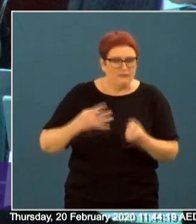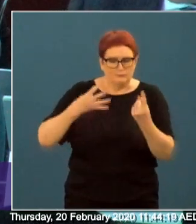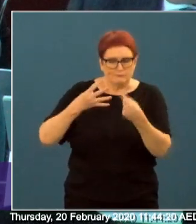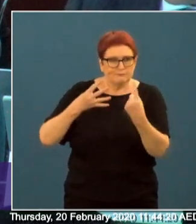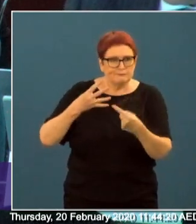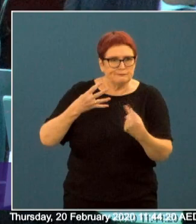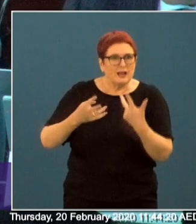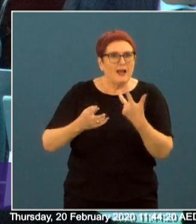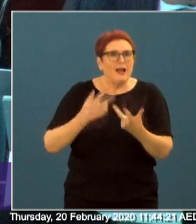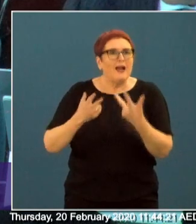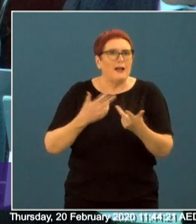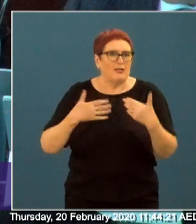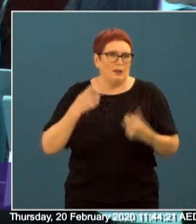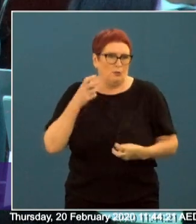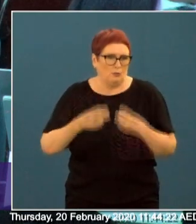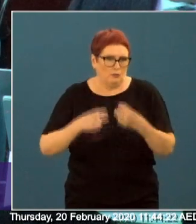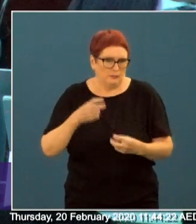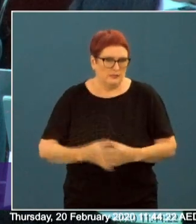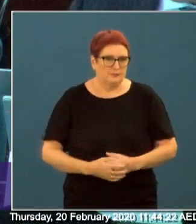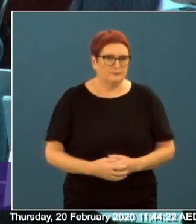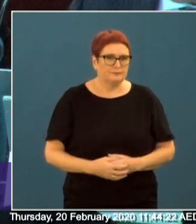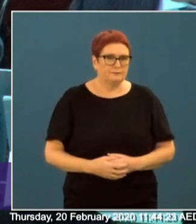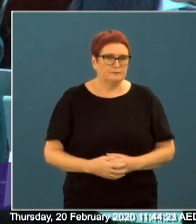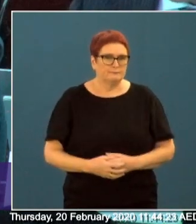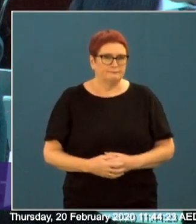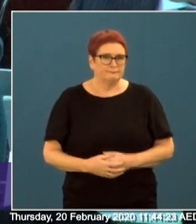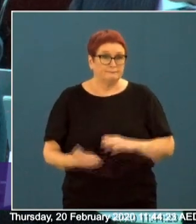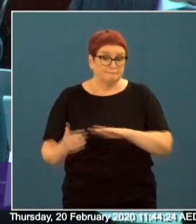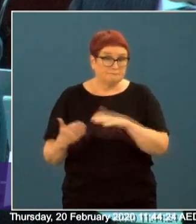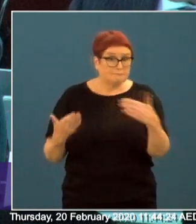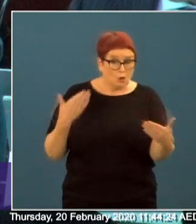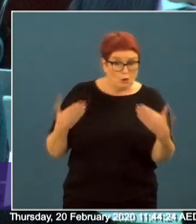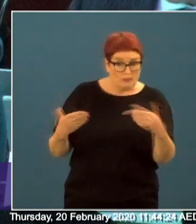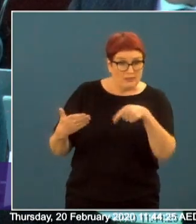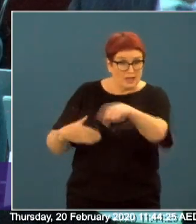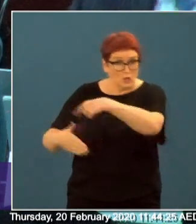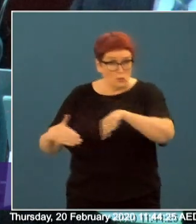among autistic children compared to 17 per cent without autism.